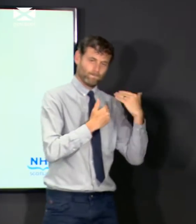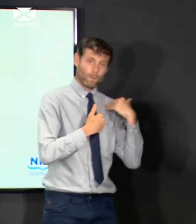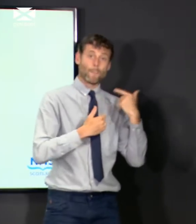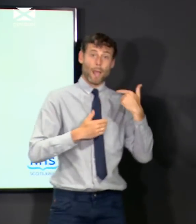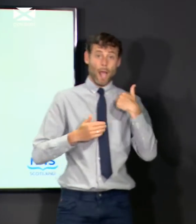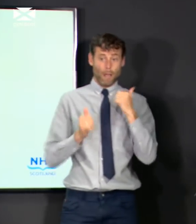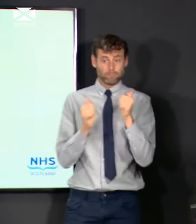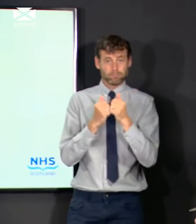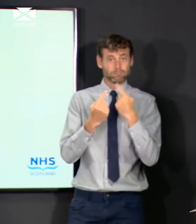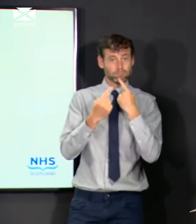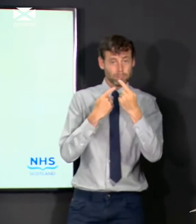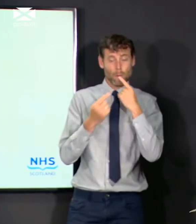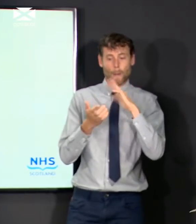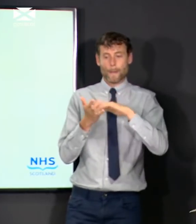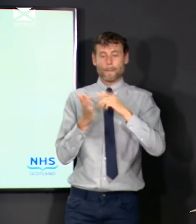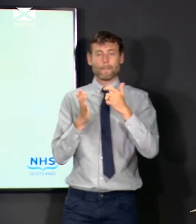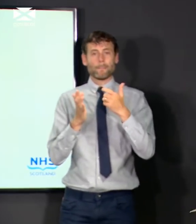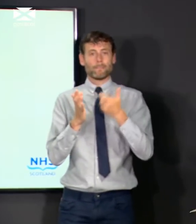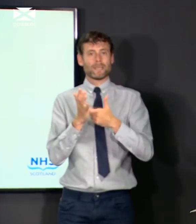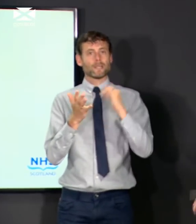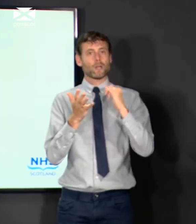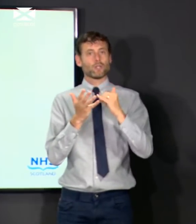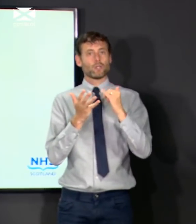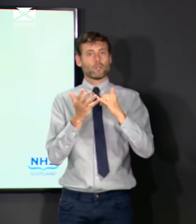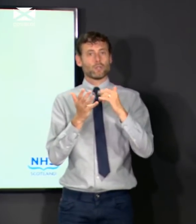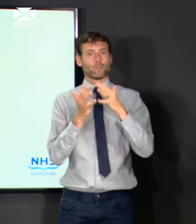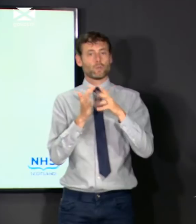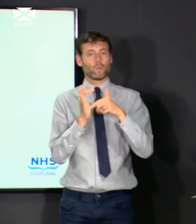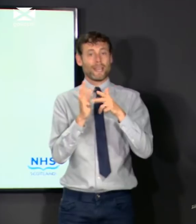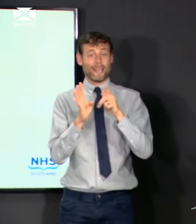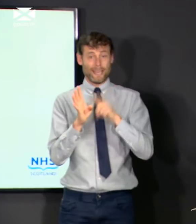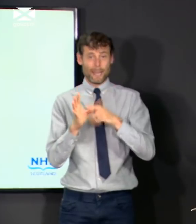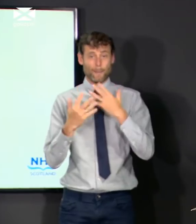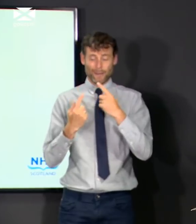I spoke to Mr Swinney a number of times through this pandemic, including more recently about